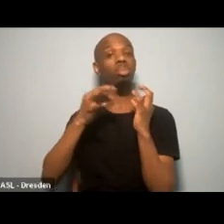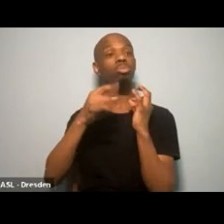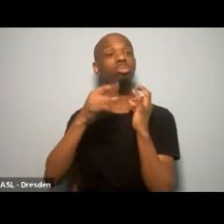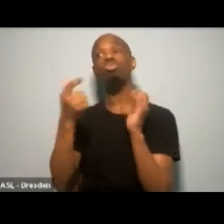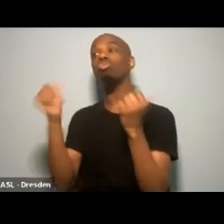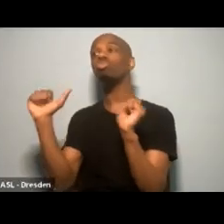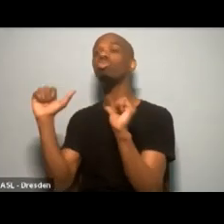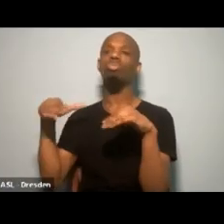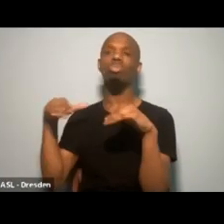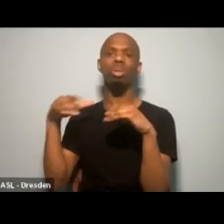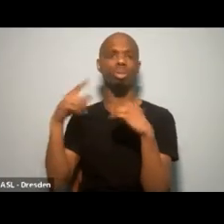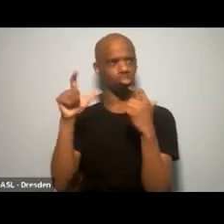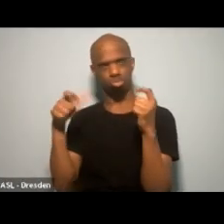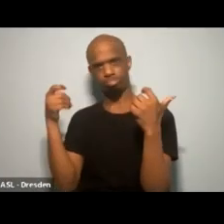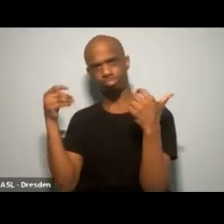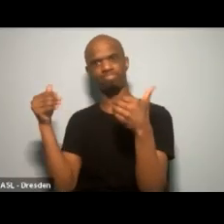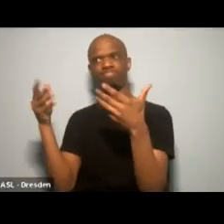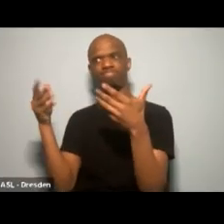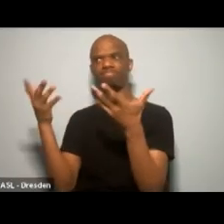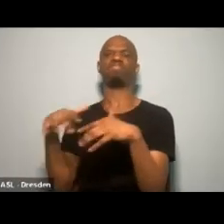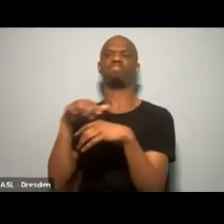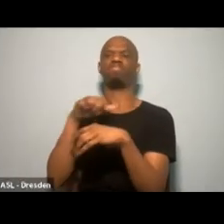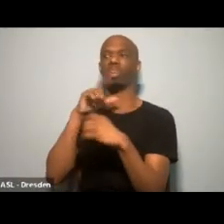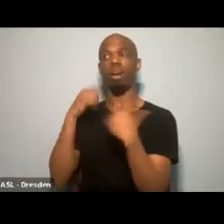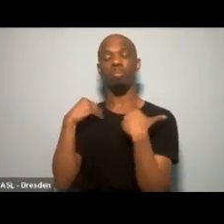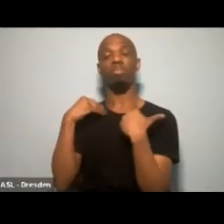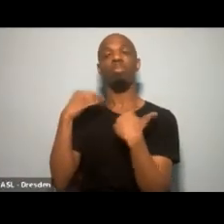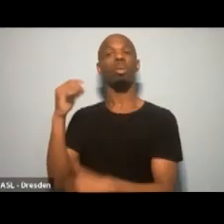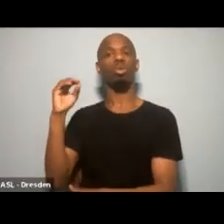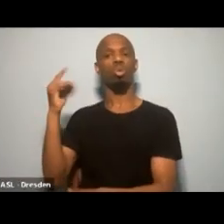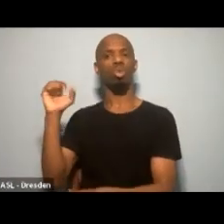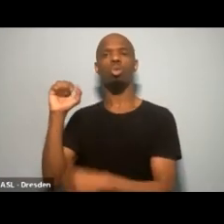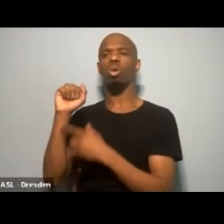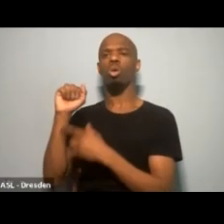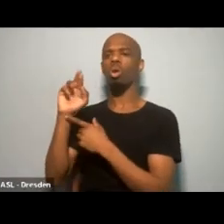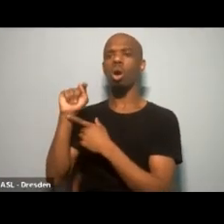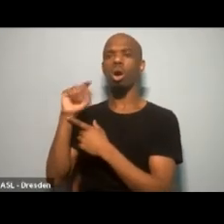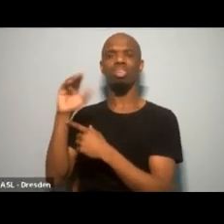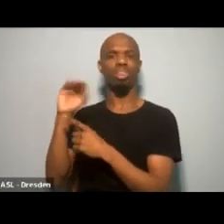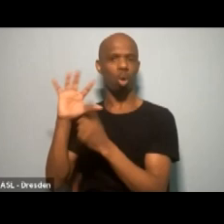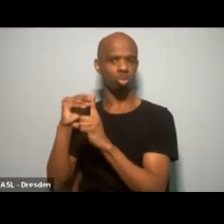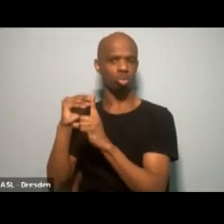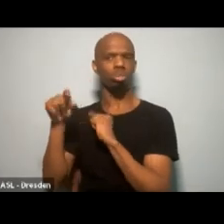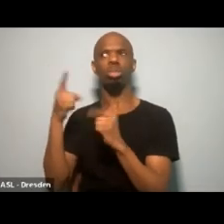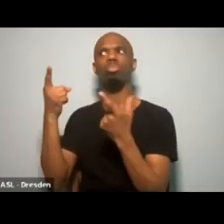The head of Google Arts and Culture came with us on our first trip to Mali. I just called him up and asked him,